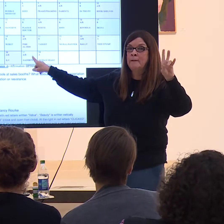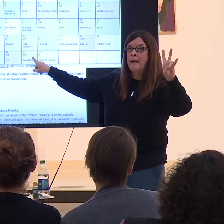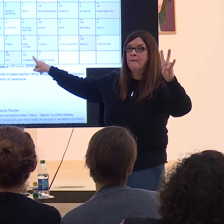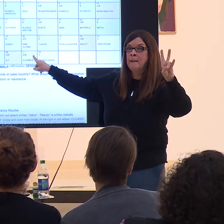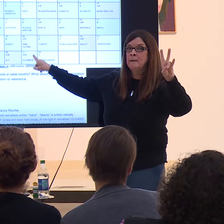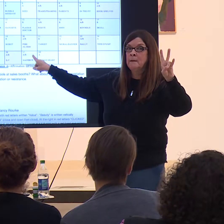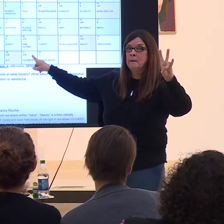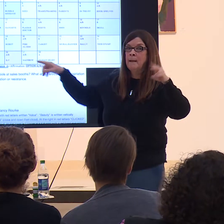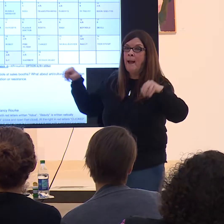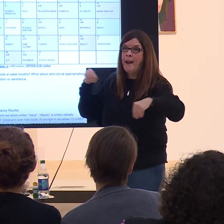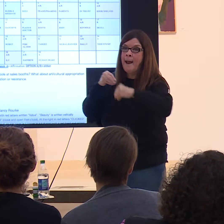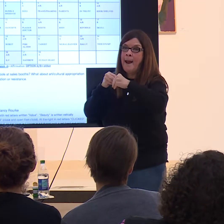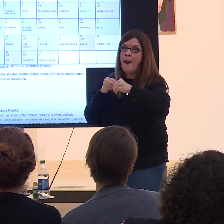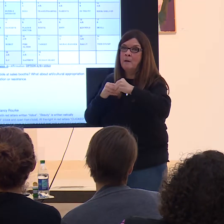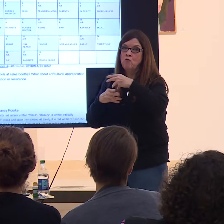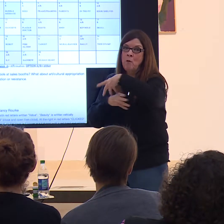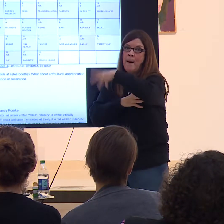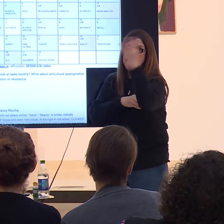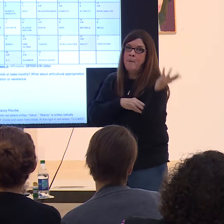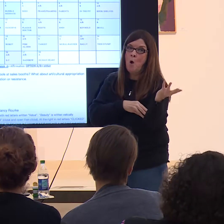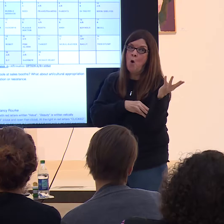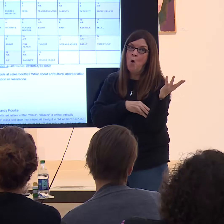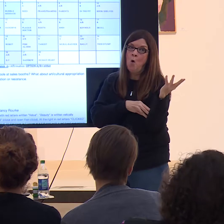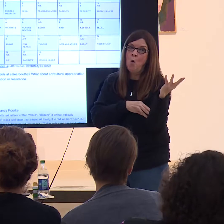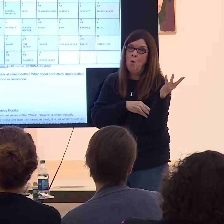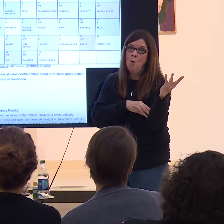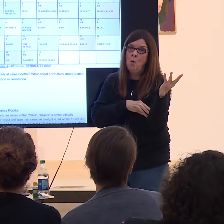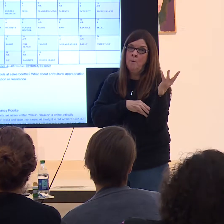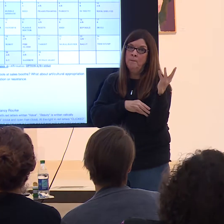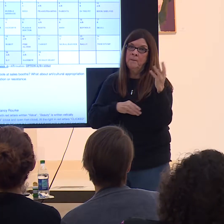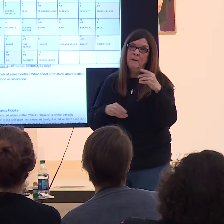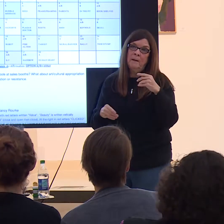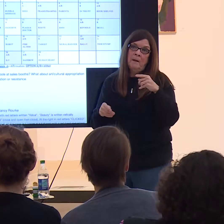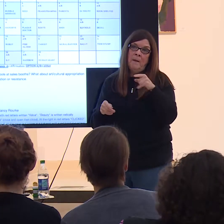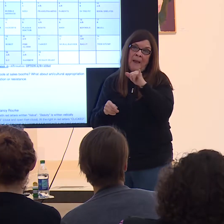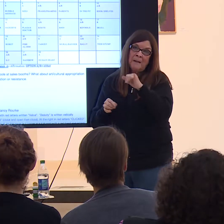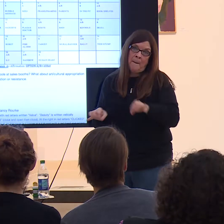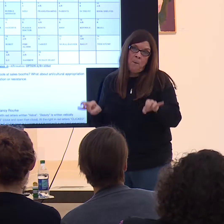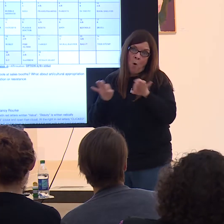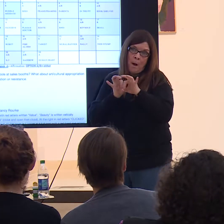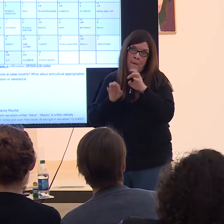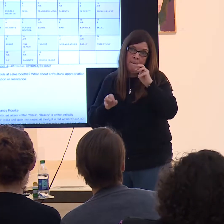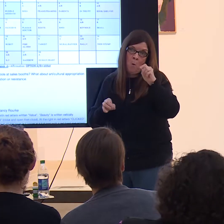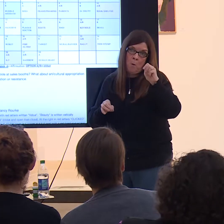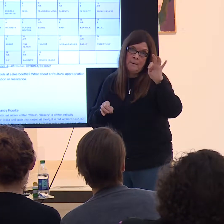Now, Day 27, I added the rainbow as the motif,